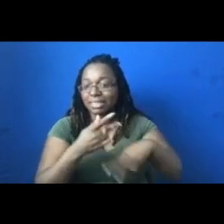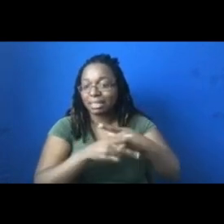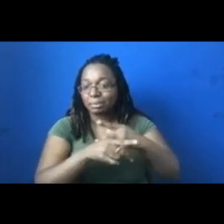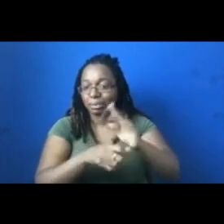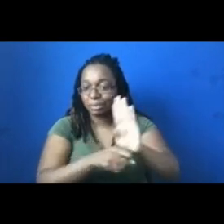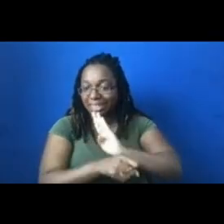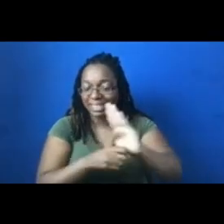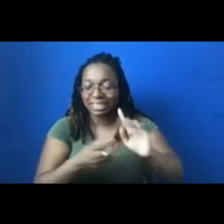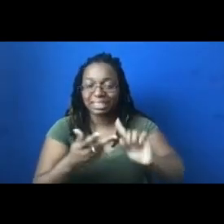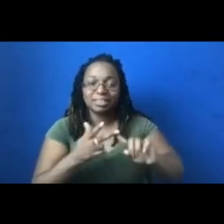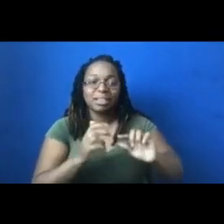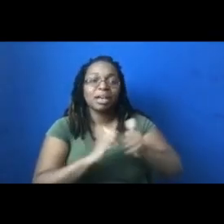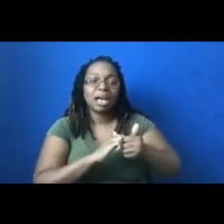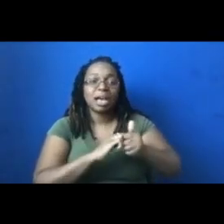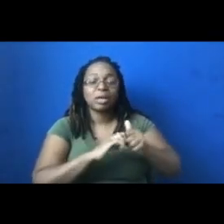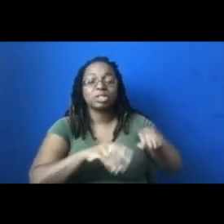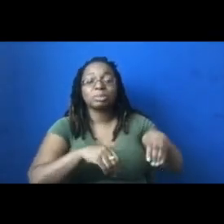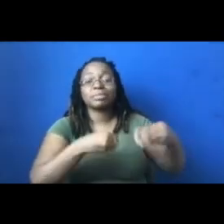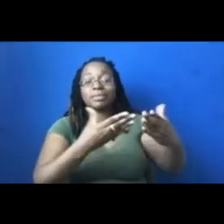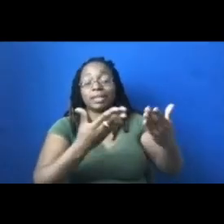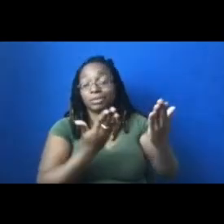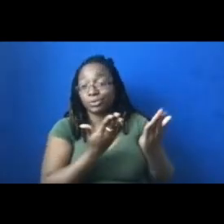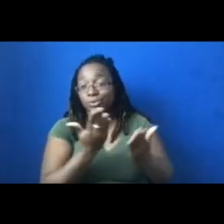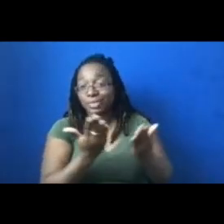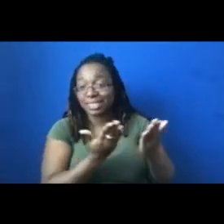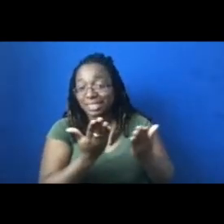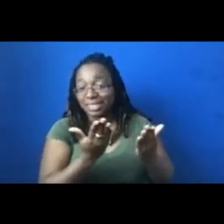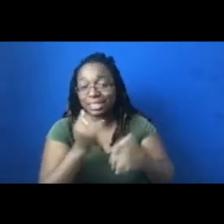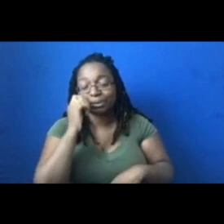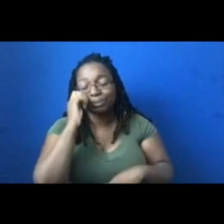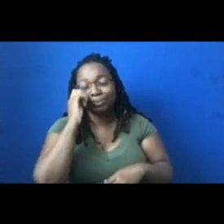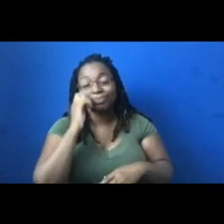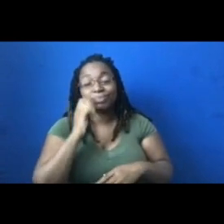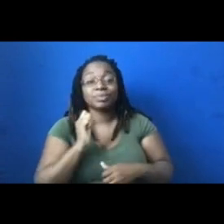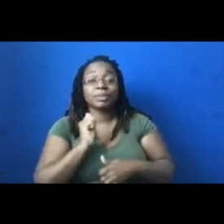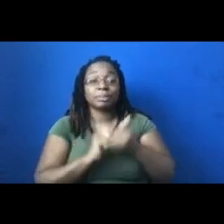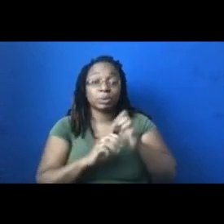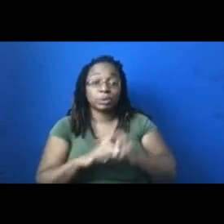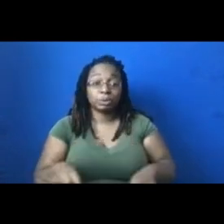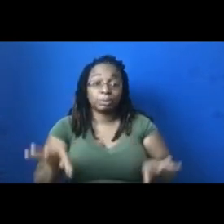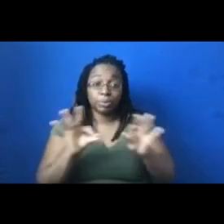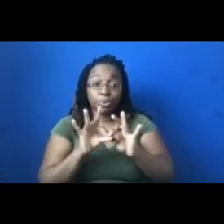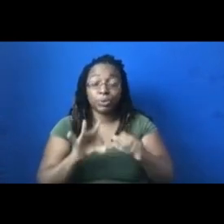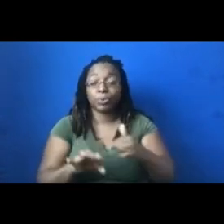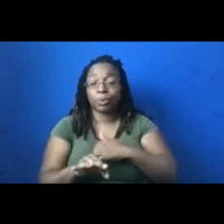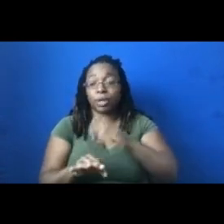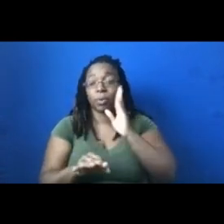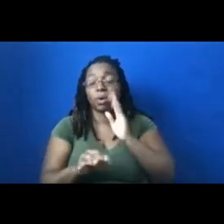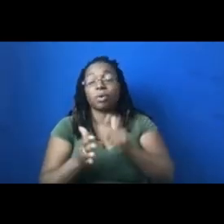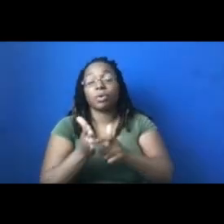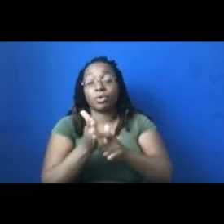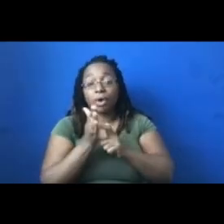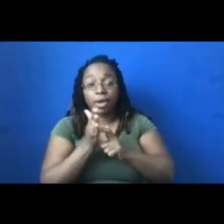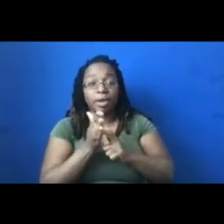services. And importantly, we require that a NOAA affiliated